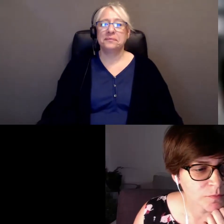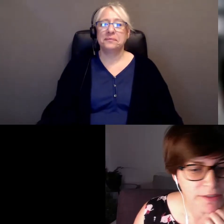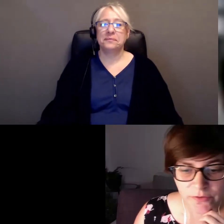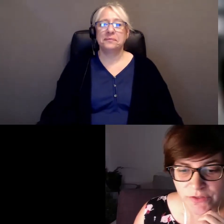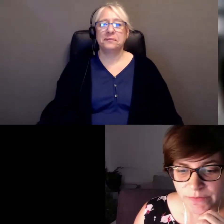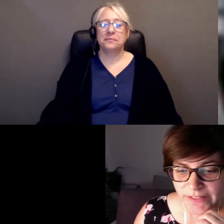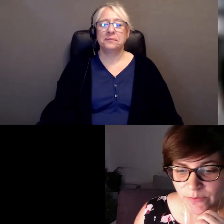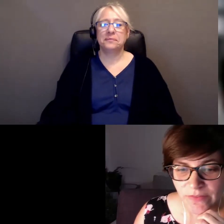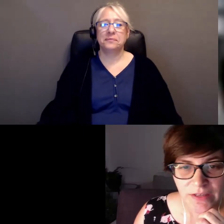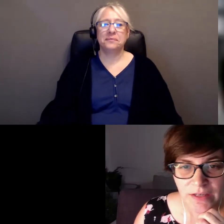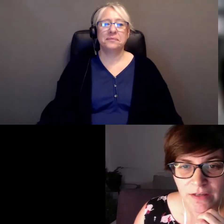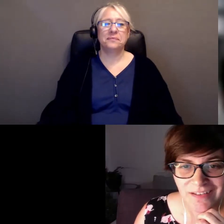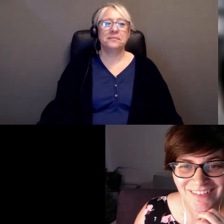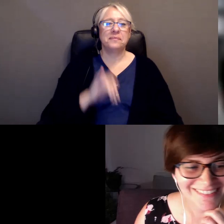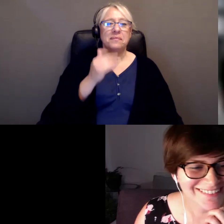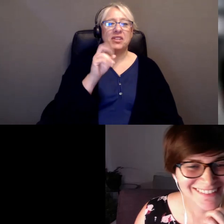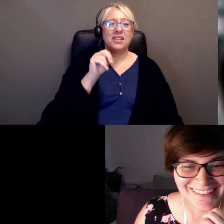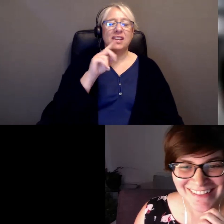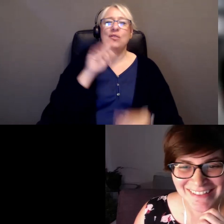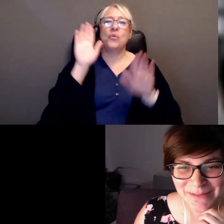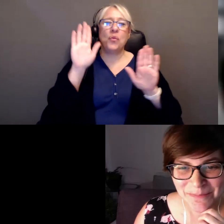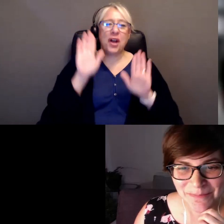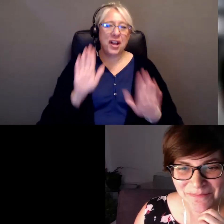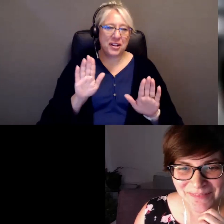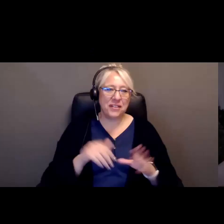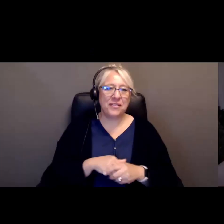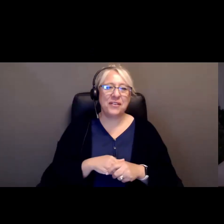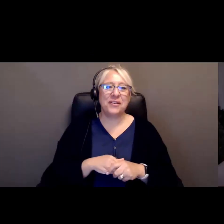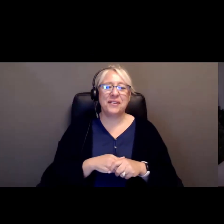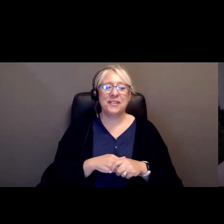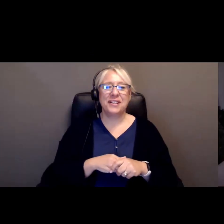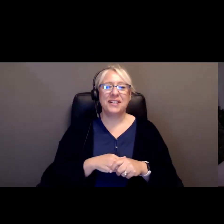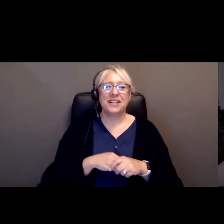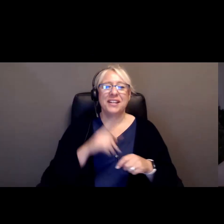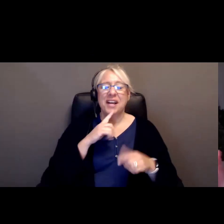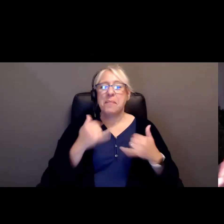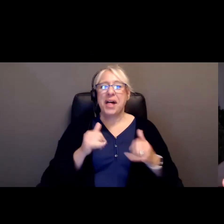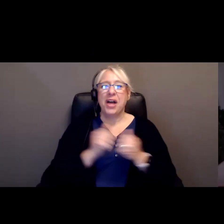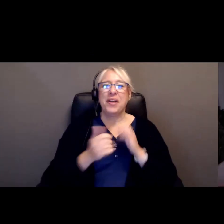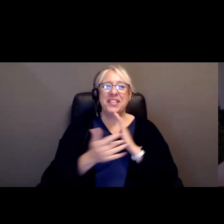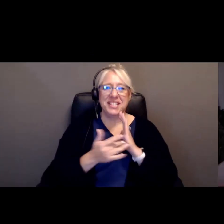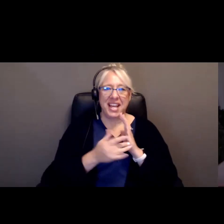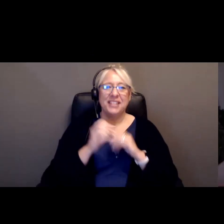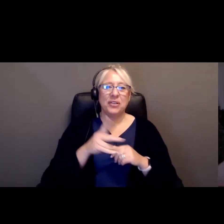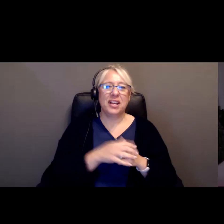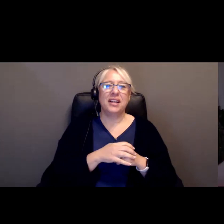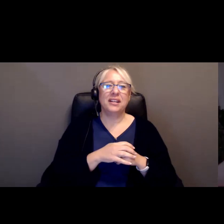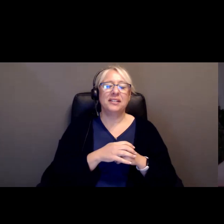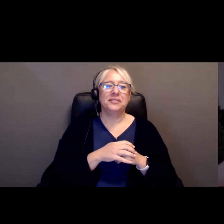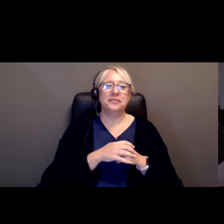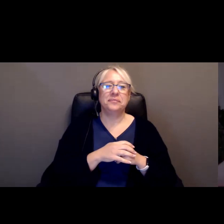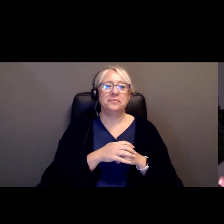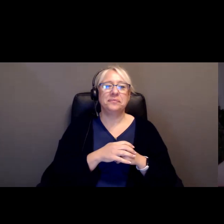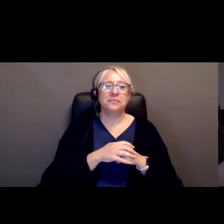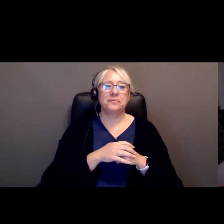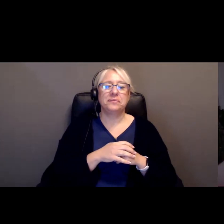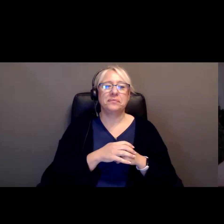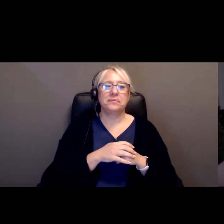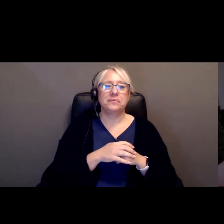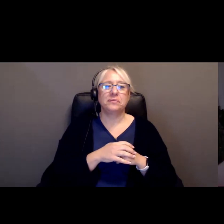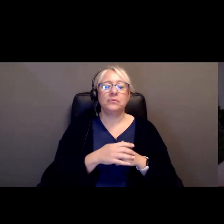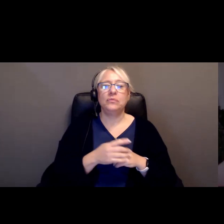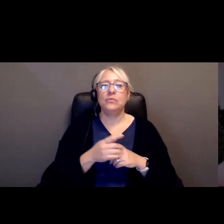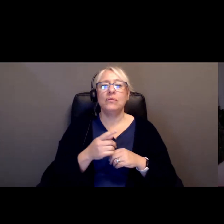Wonderful. Just playing with the tech. Here we go. What lovely contributions to what was a